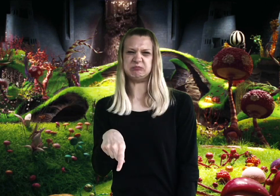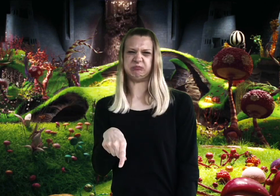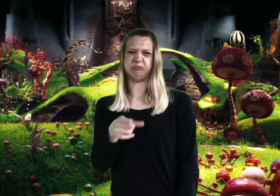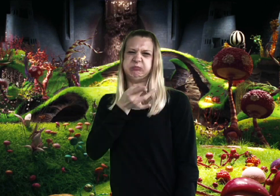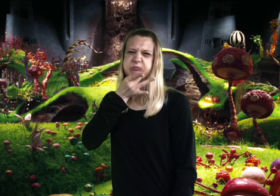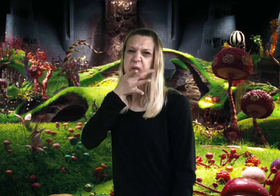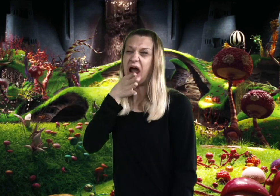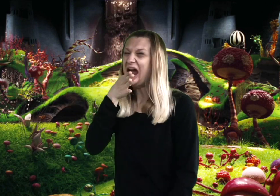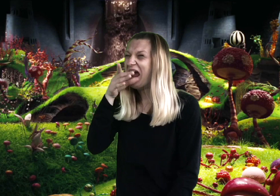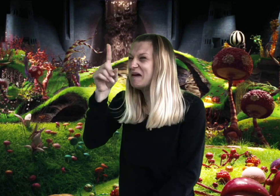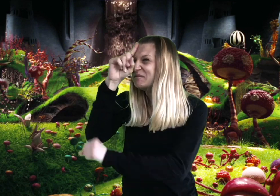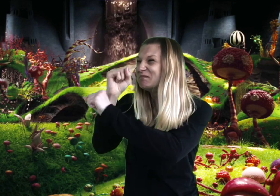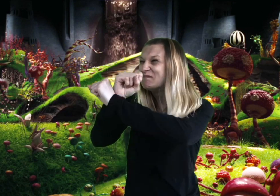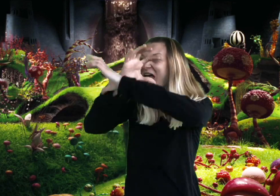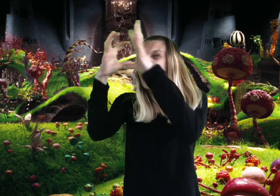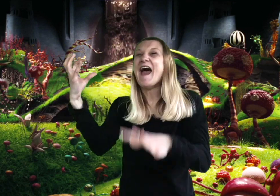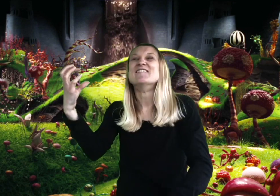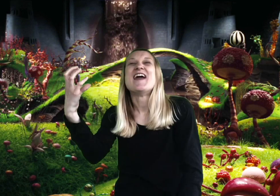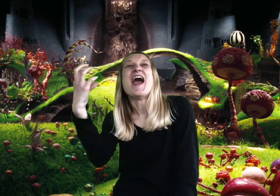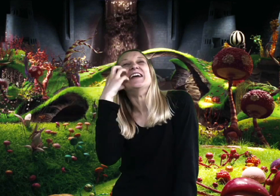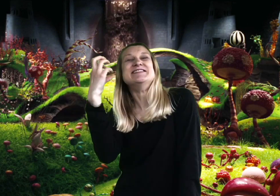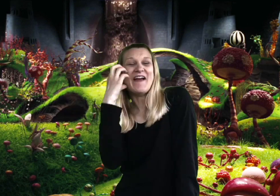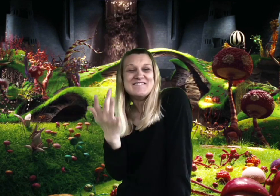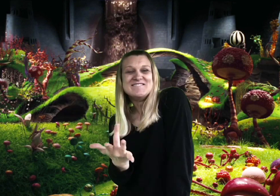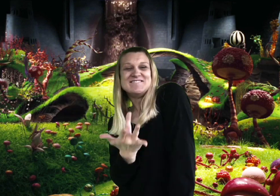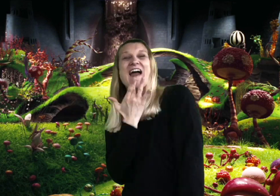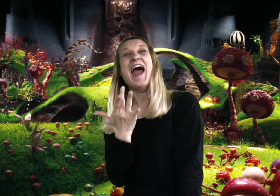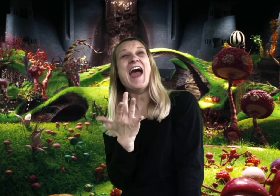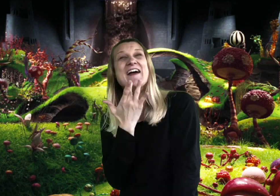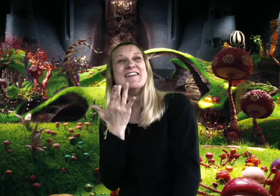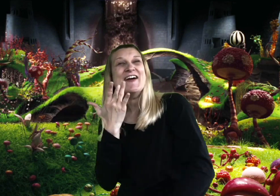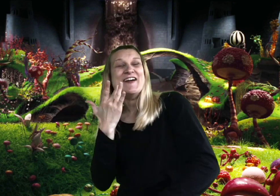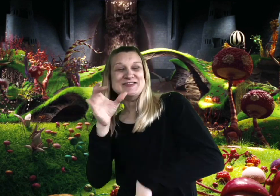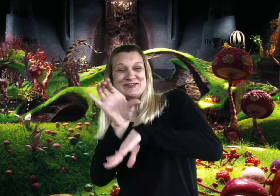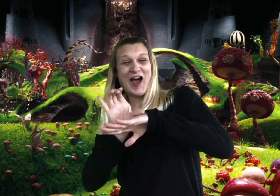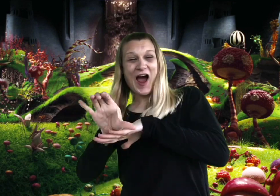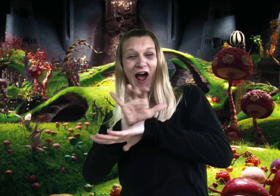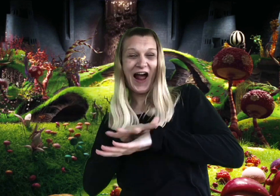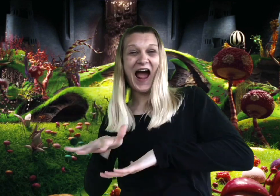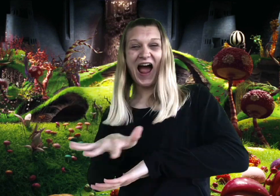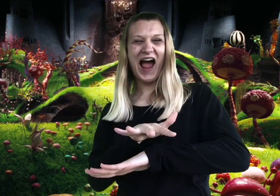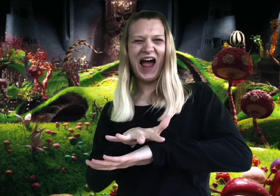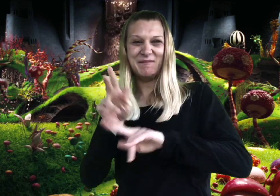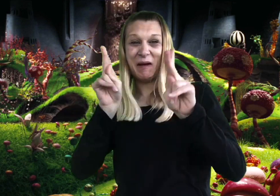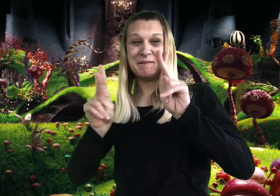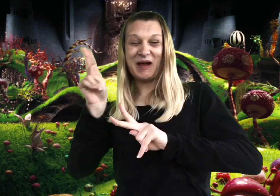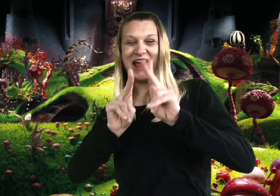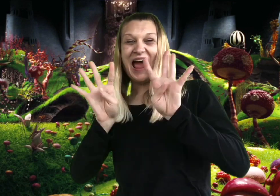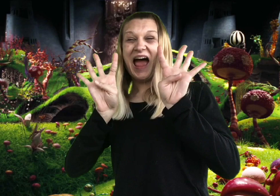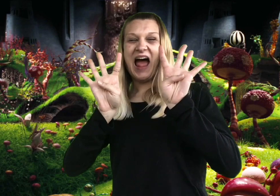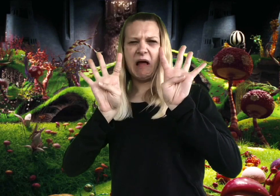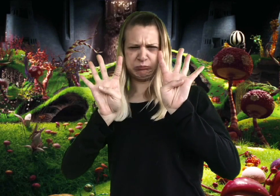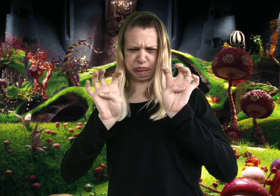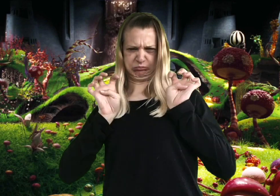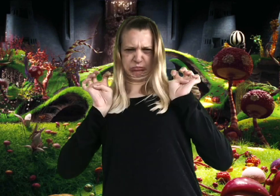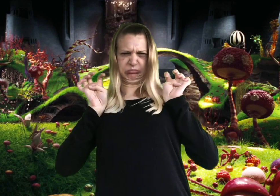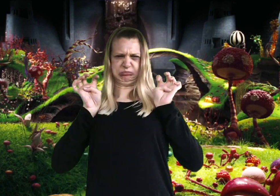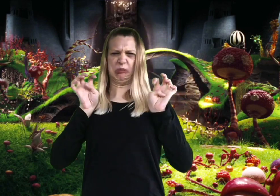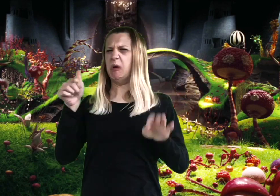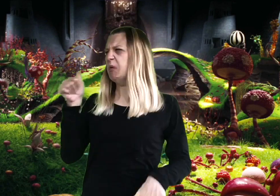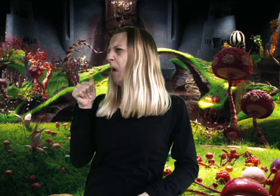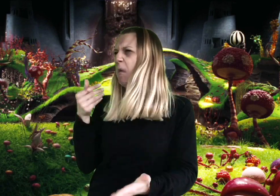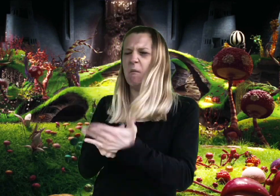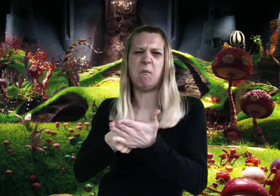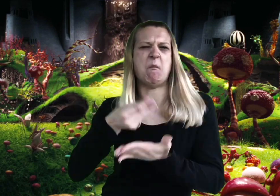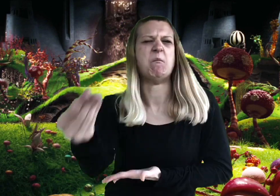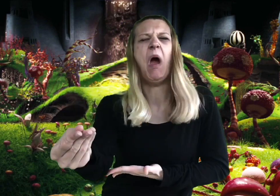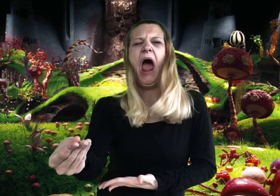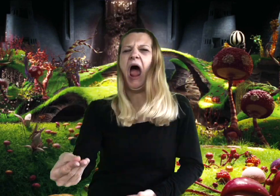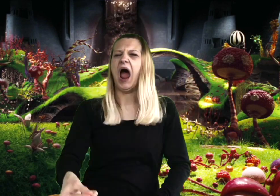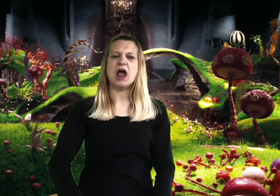Augustus-flavored chocolate-coated Gloop! No one would buy it."